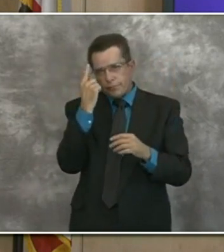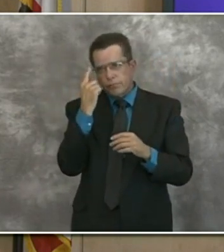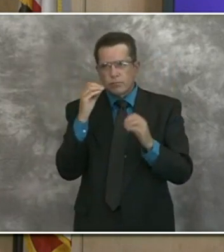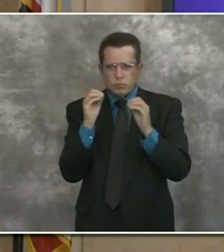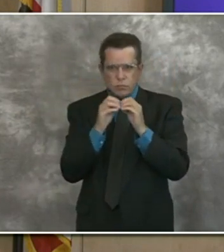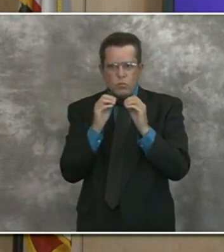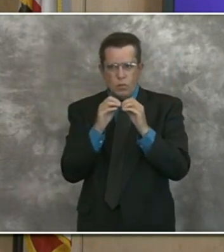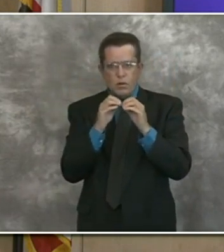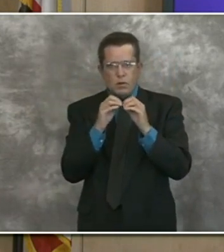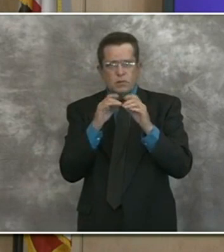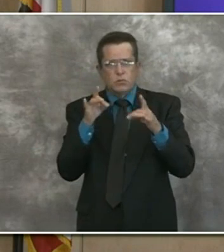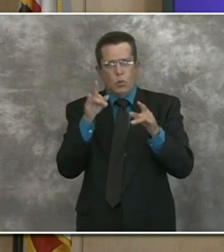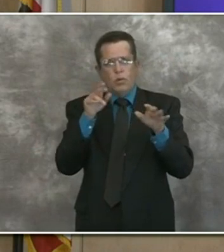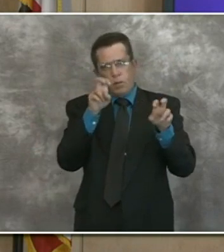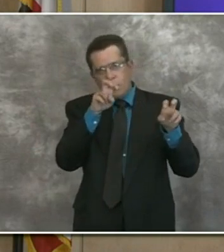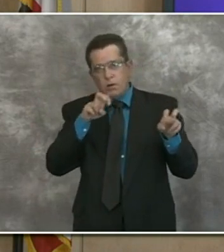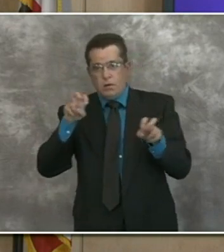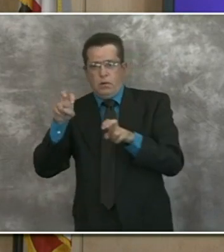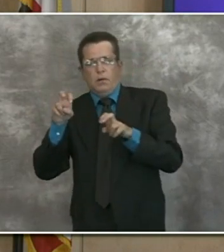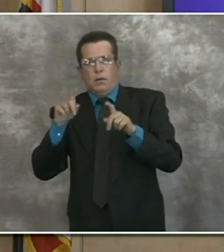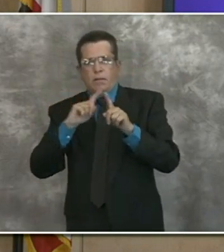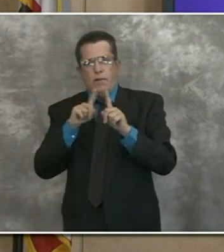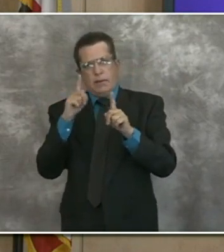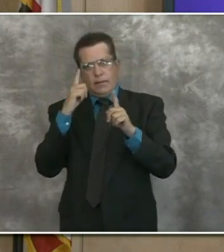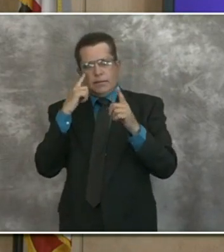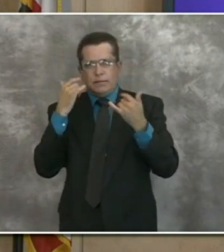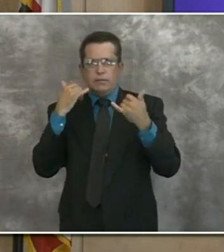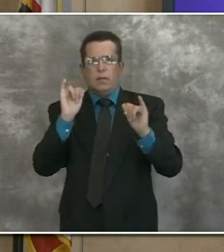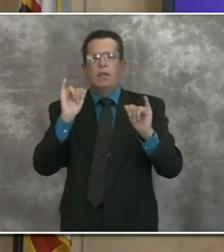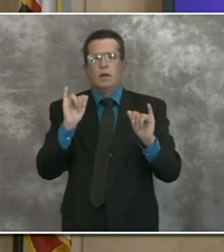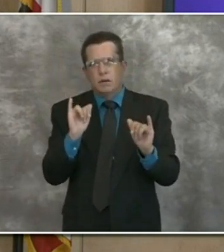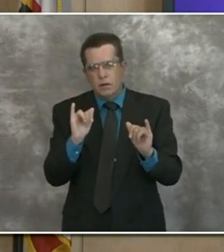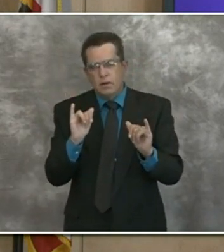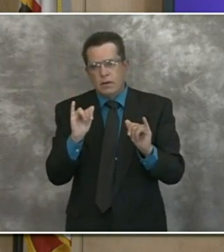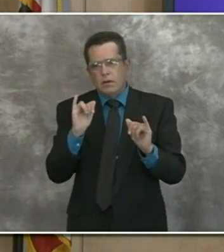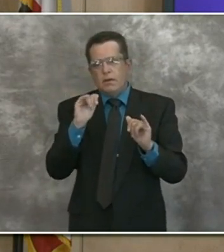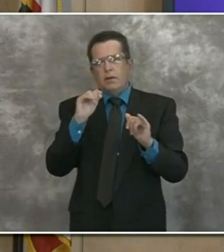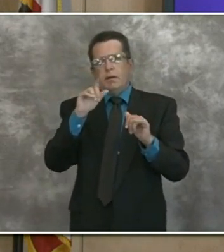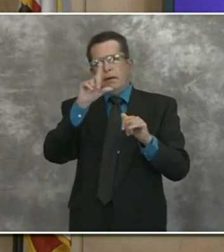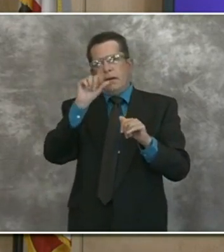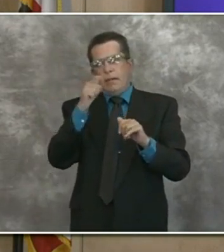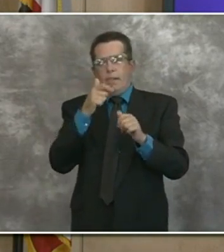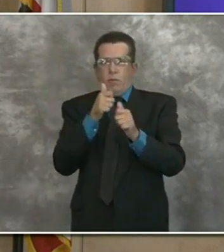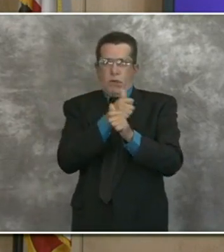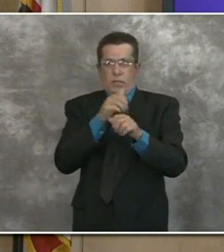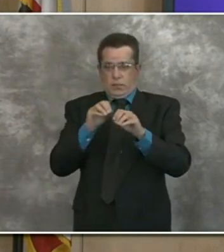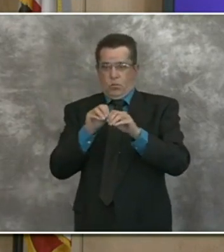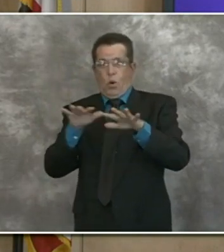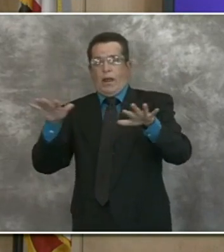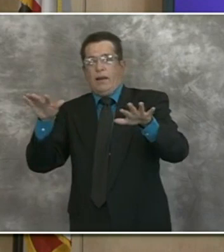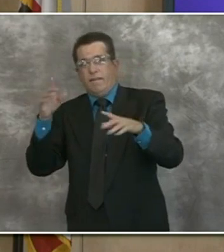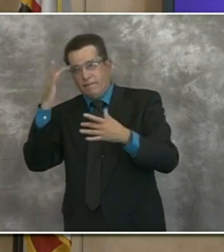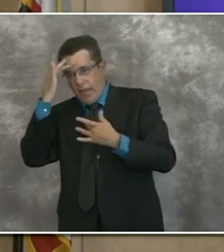THE STEPS THAT WE'RE TAKING. WE DO THIS IN AN ATTEMPT TO IN ORDER TO CONTINUE ARE REOPENING TO CONTINUE A SMOOTH